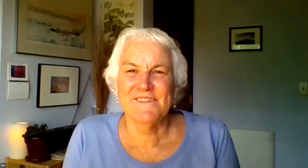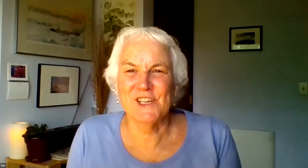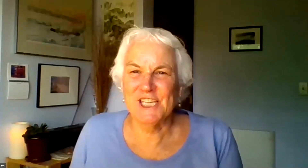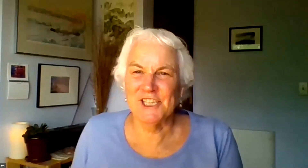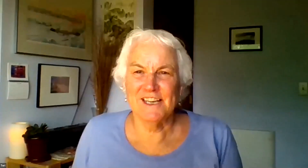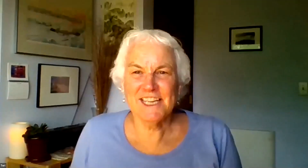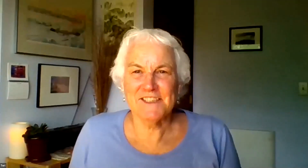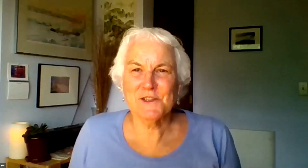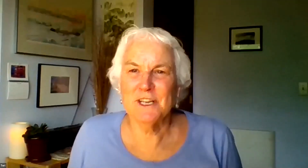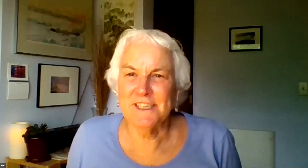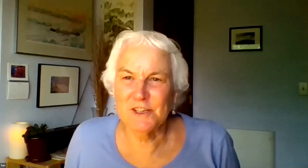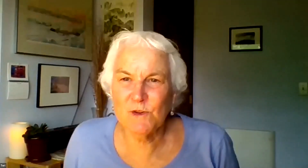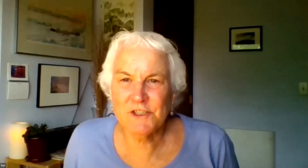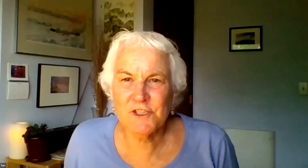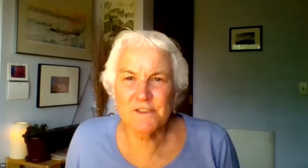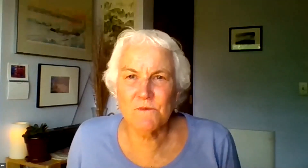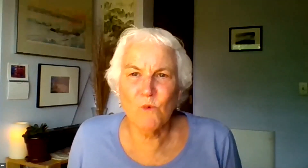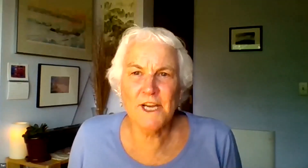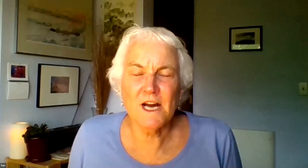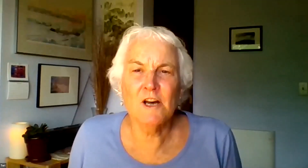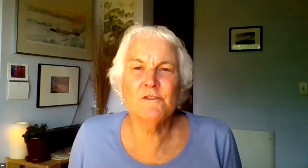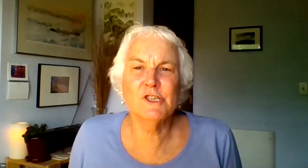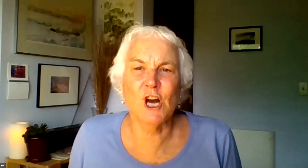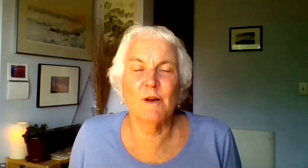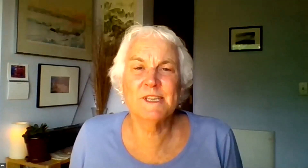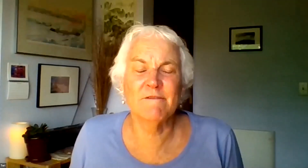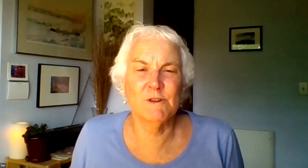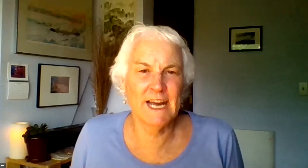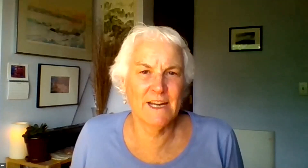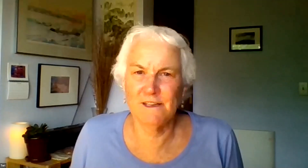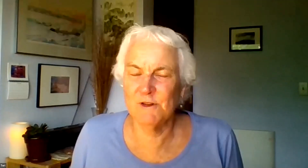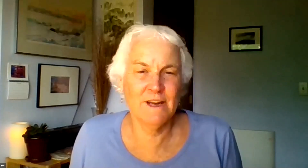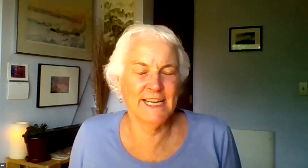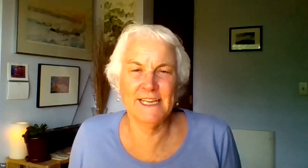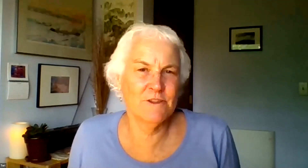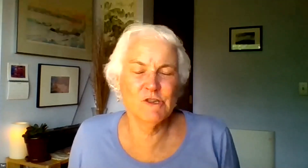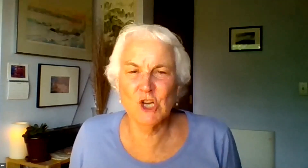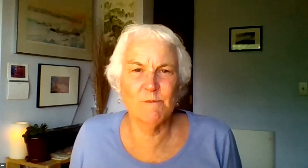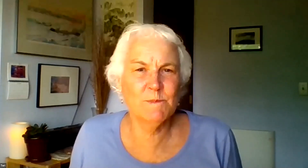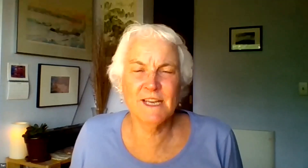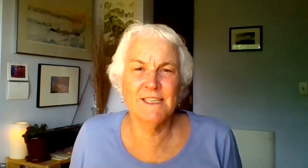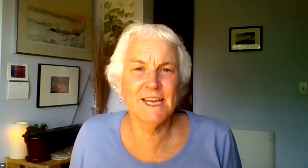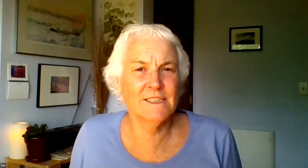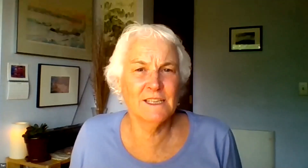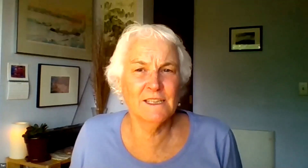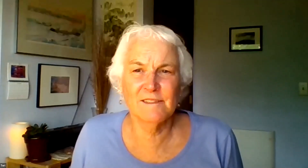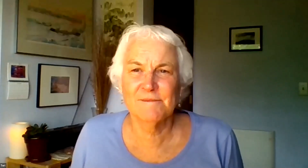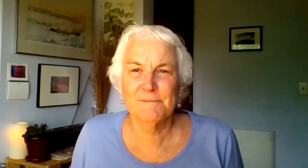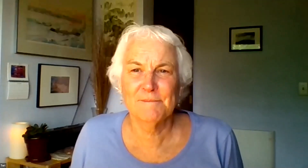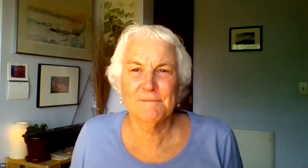Oh, yes. Okay. Very good.